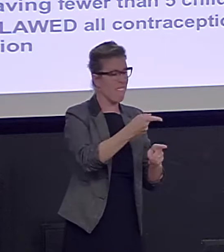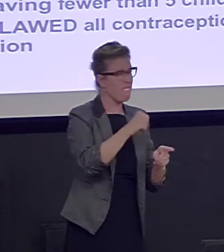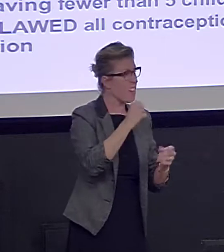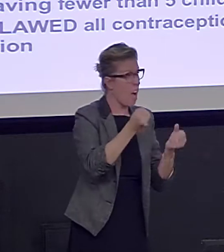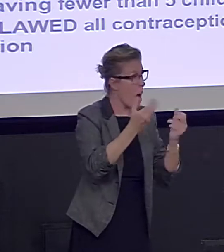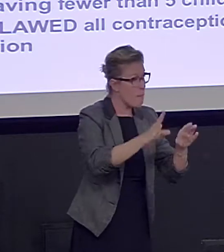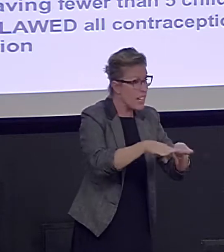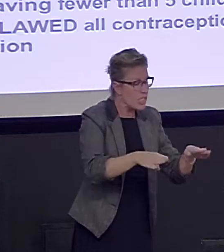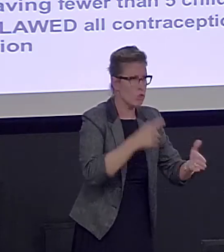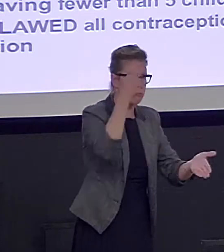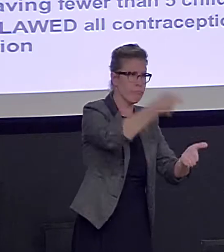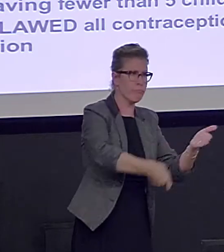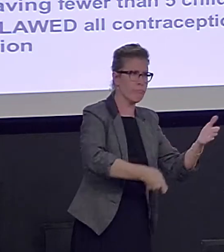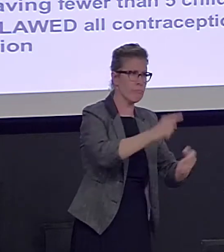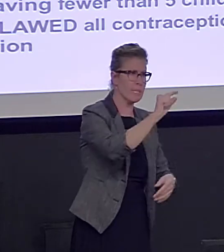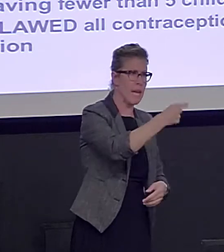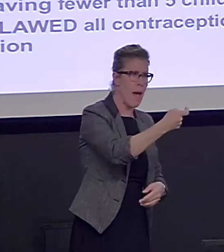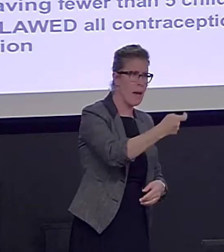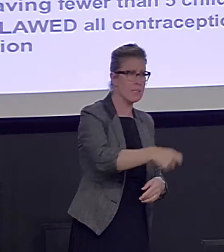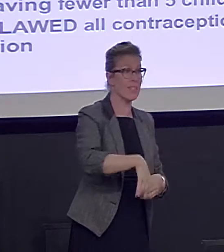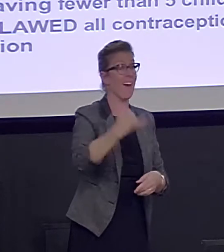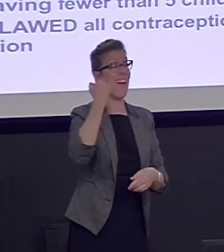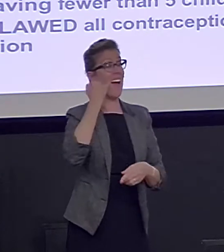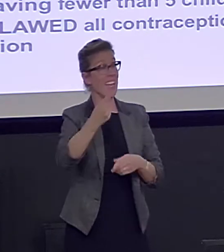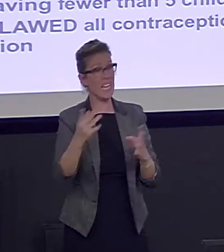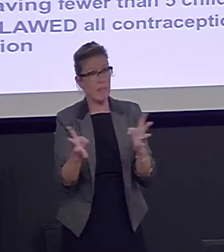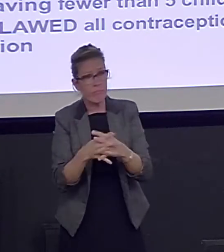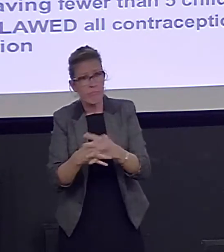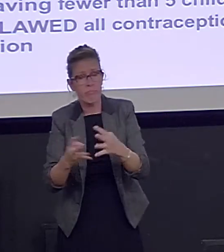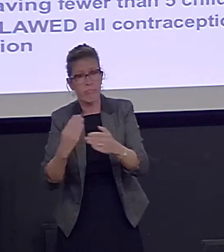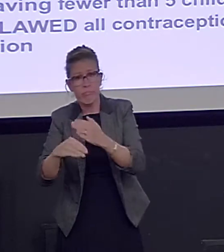and to reward families that did have lots of children.